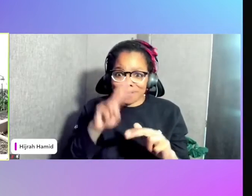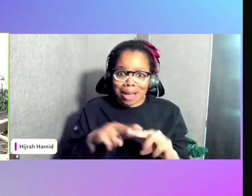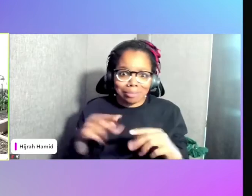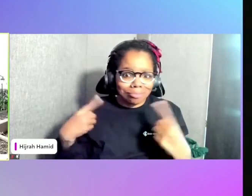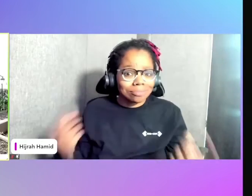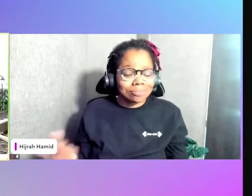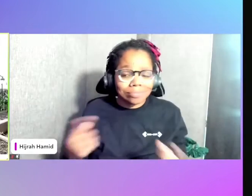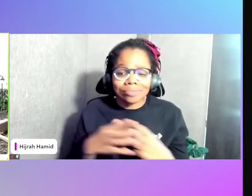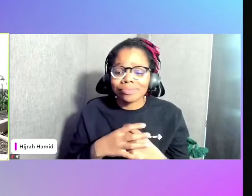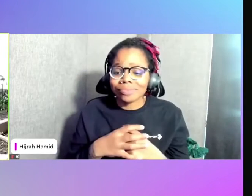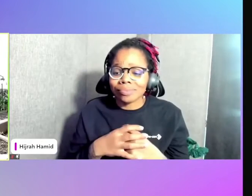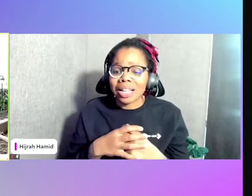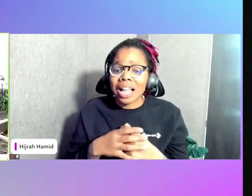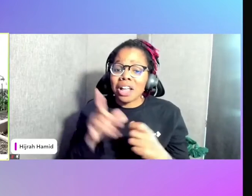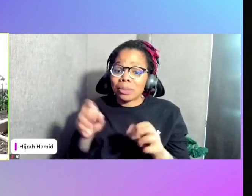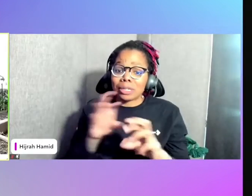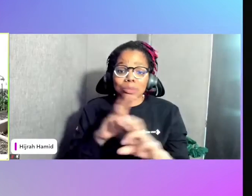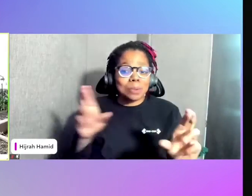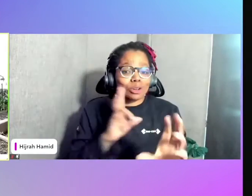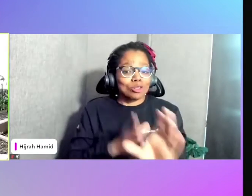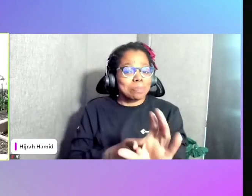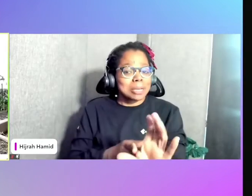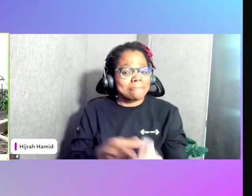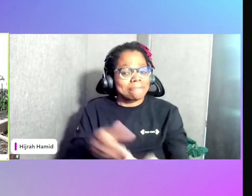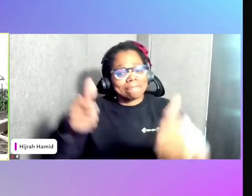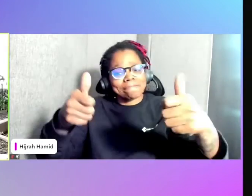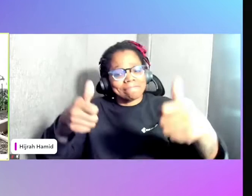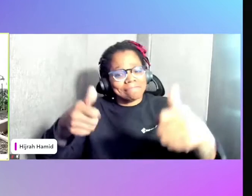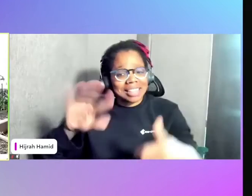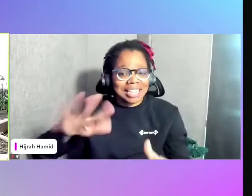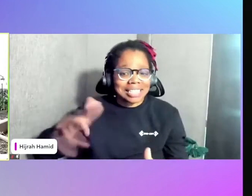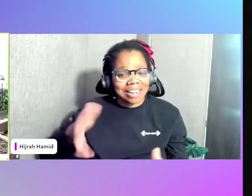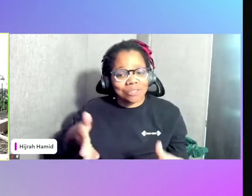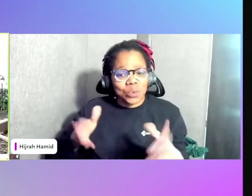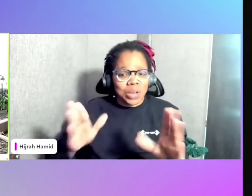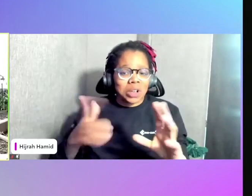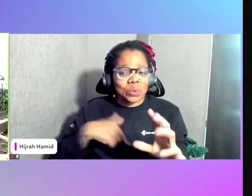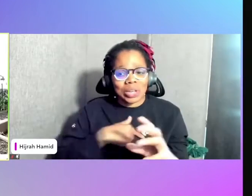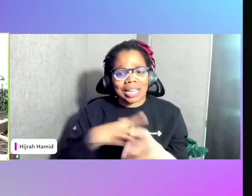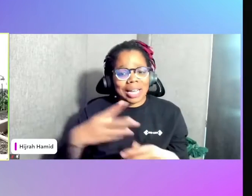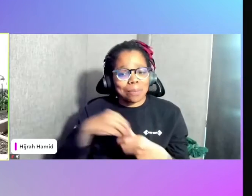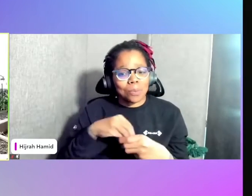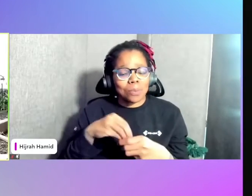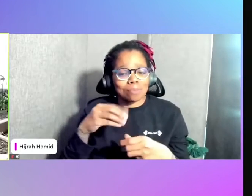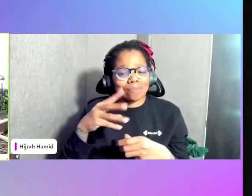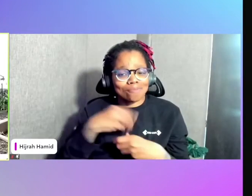learning so much in innovating, and it is really fast paced, and it's a really fun ride, and just be prepared